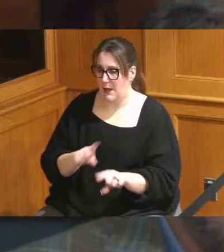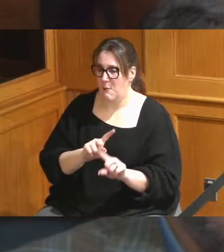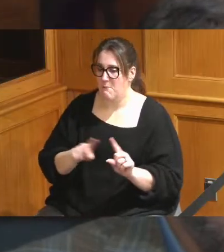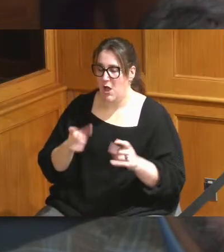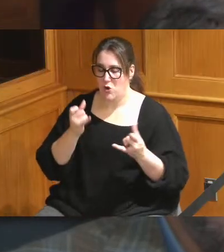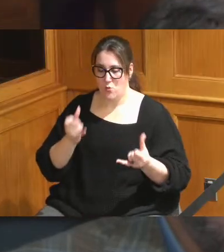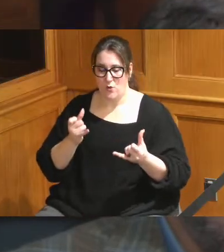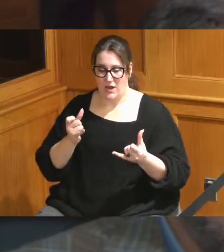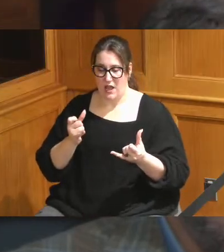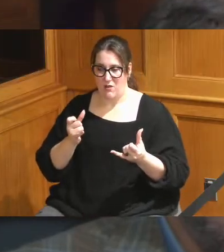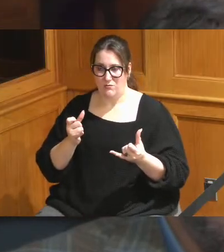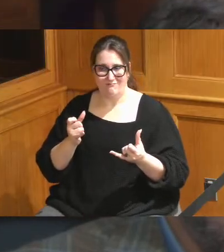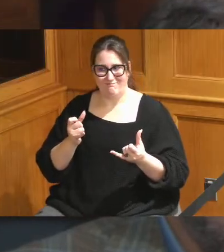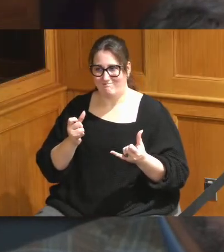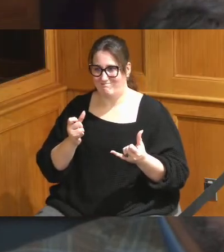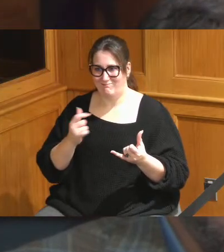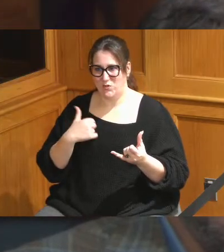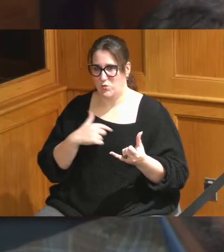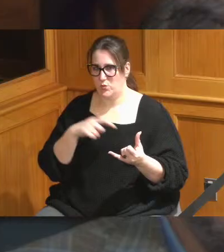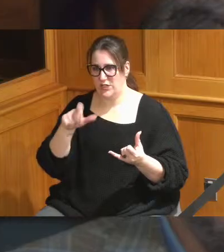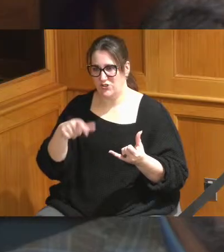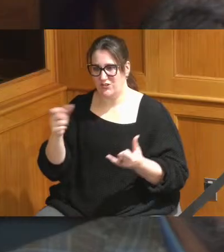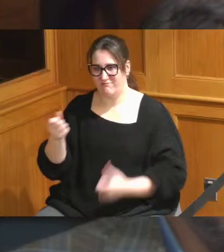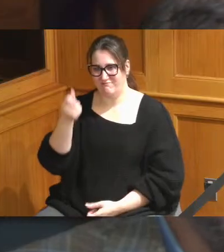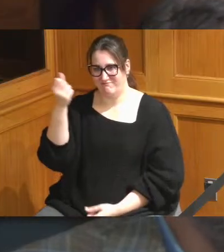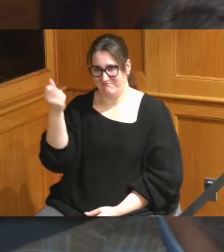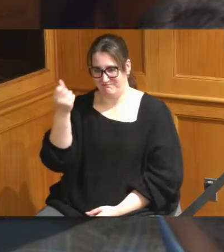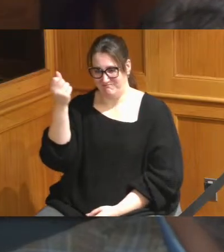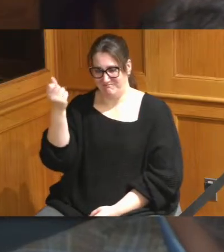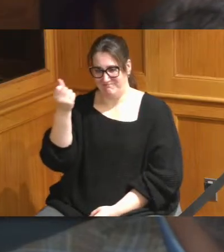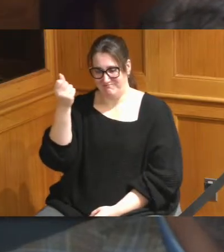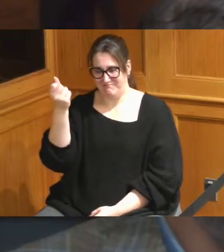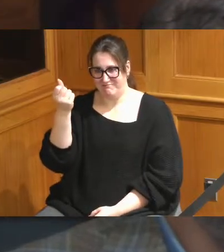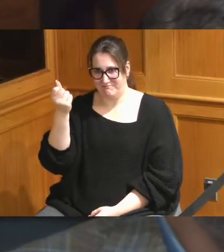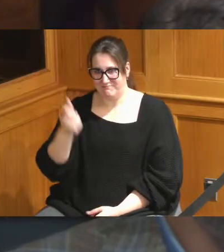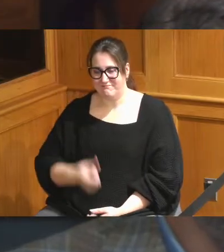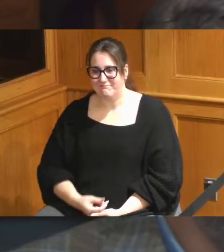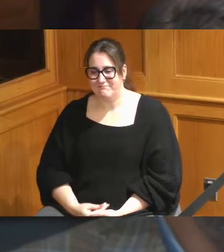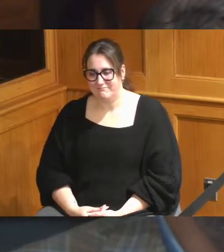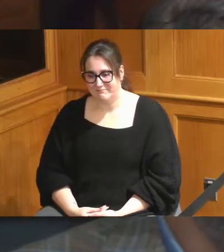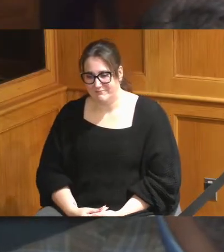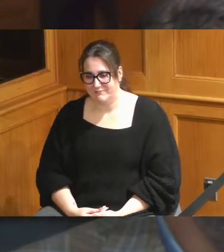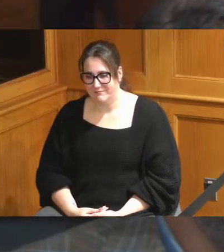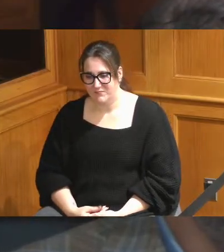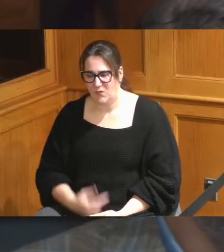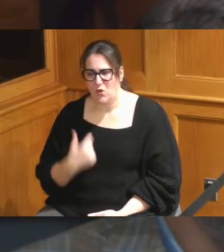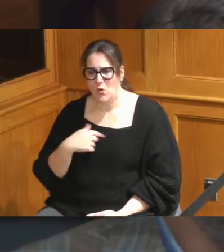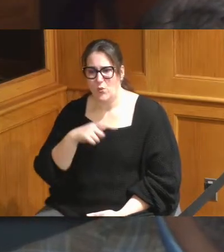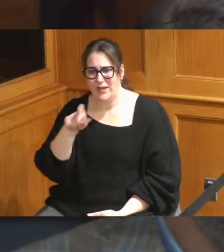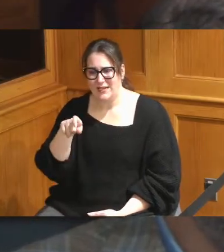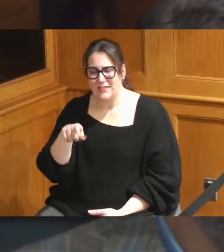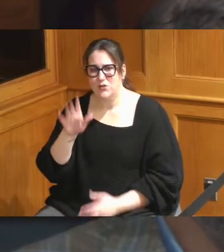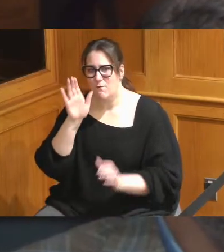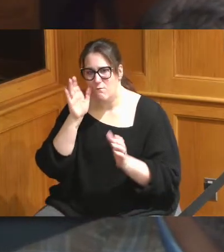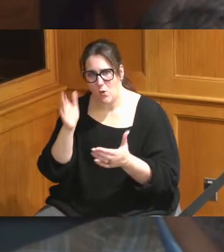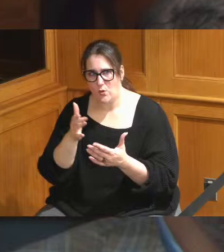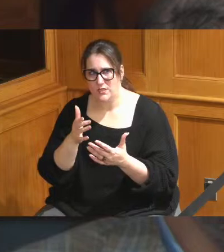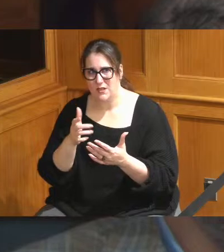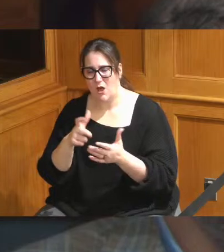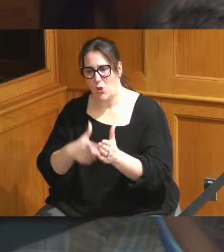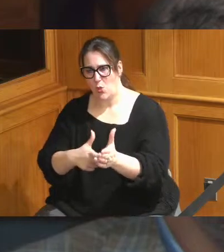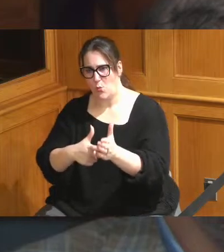we have to put that on the table that we have some what are the obligations of the county. city don't